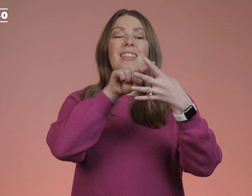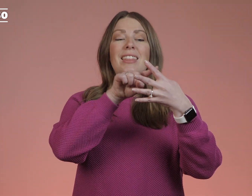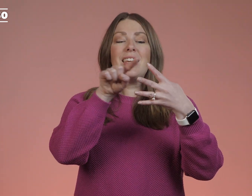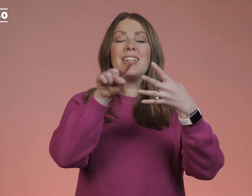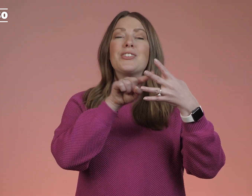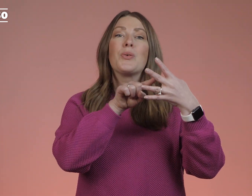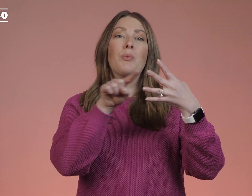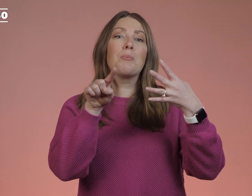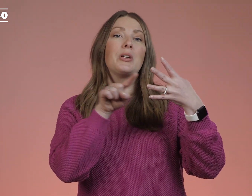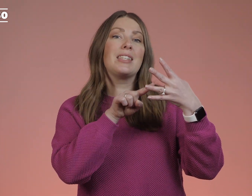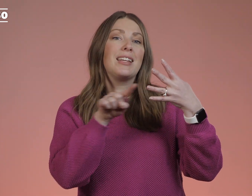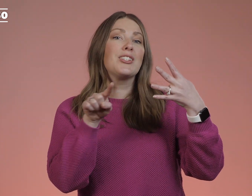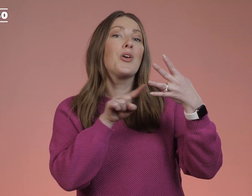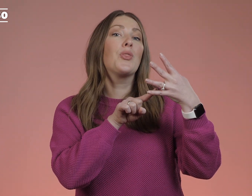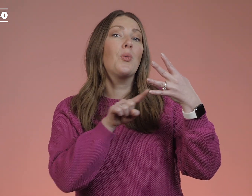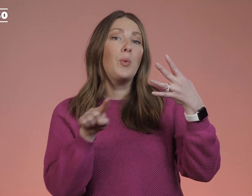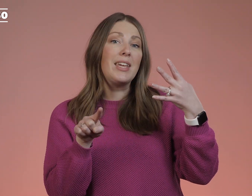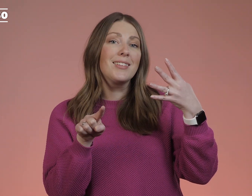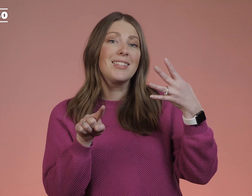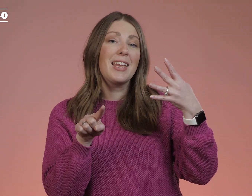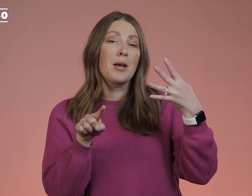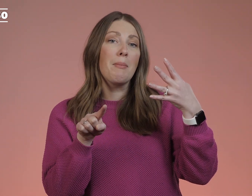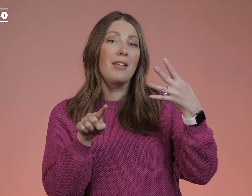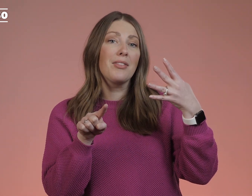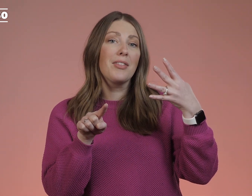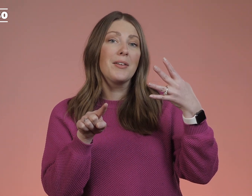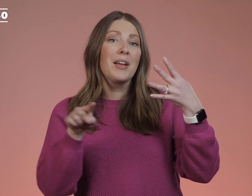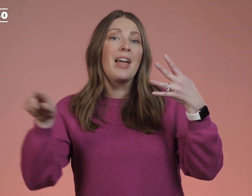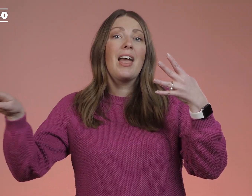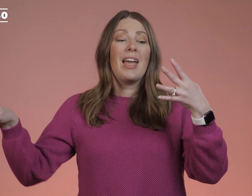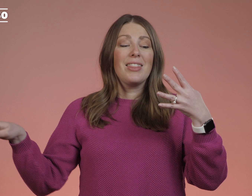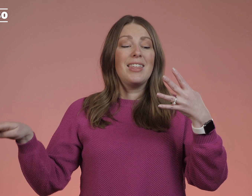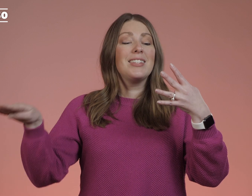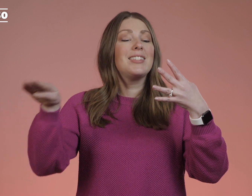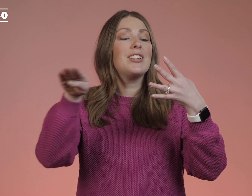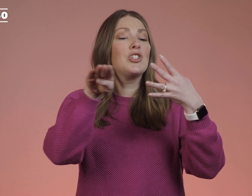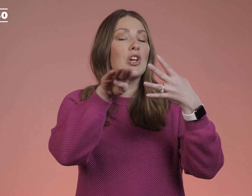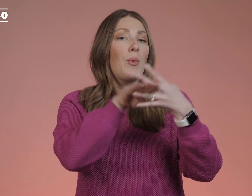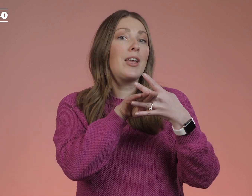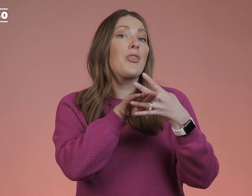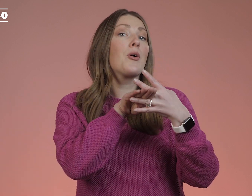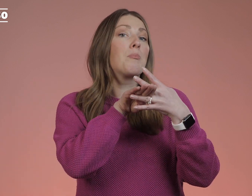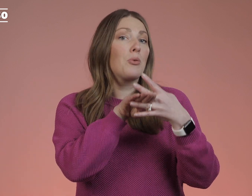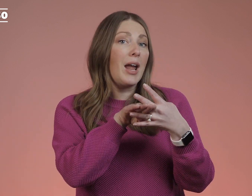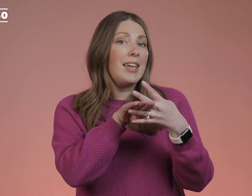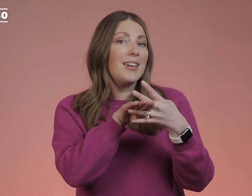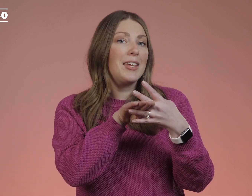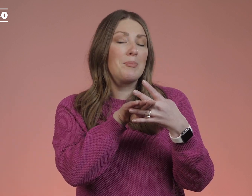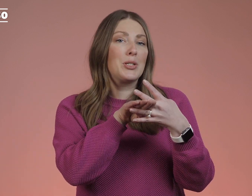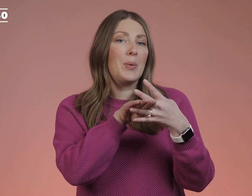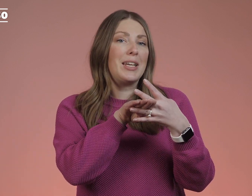These represent the weeks in a month. This is showing the break in between.